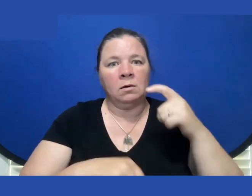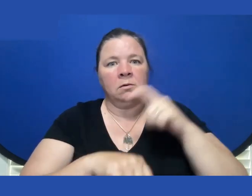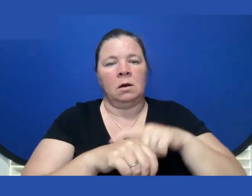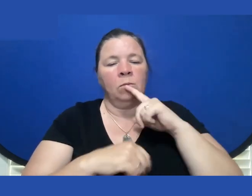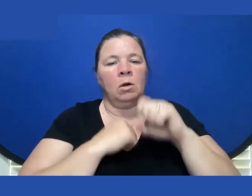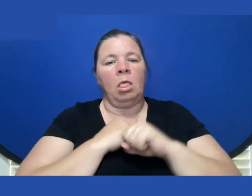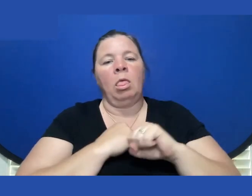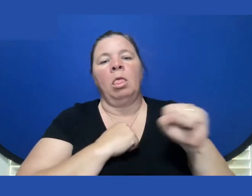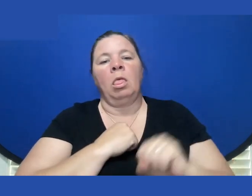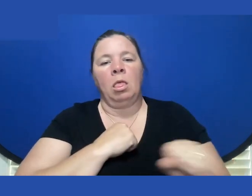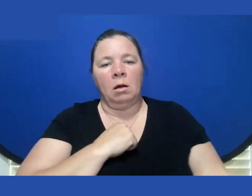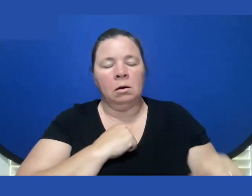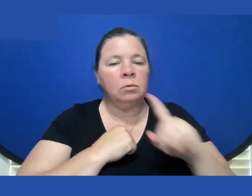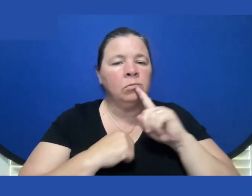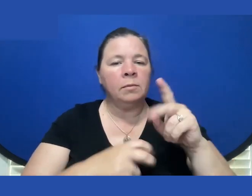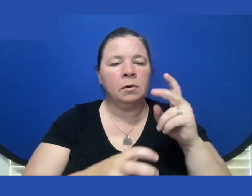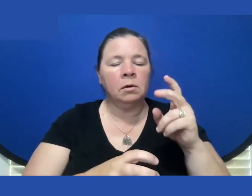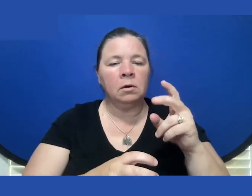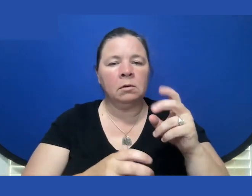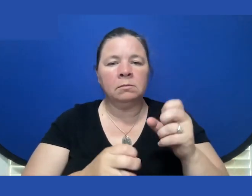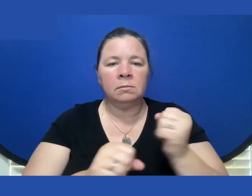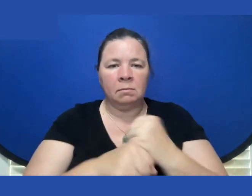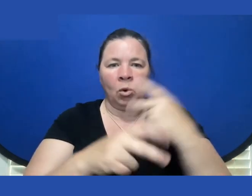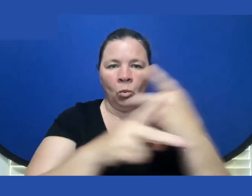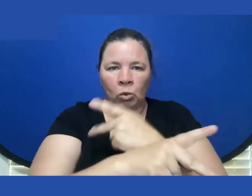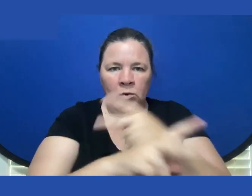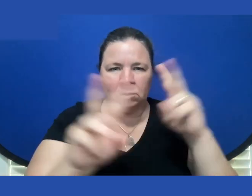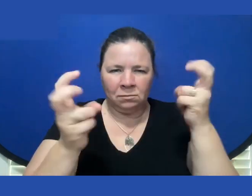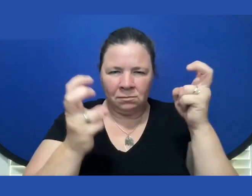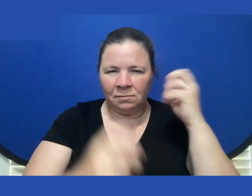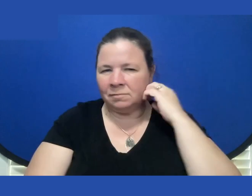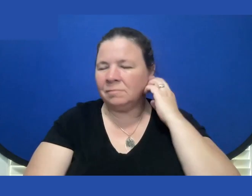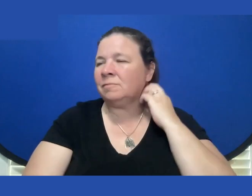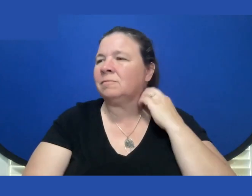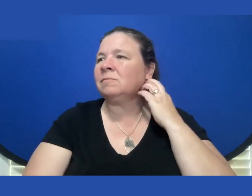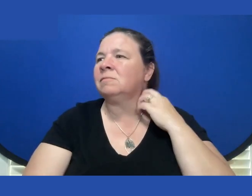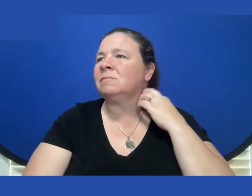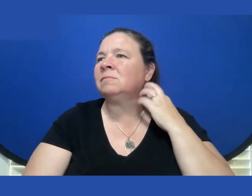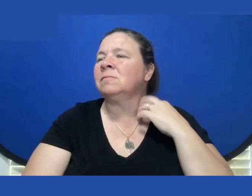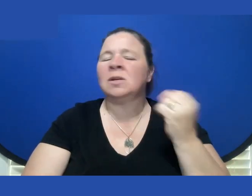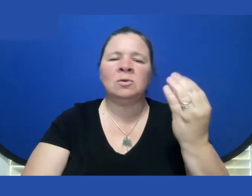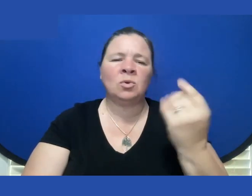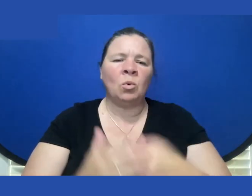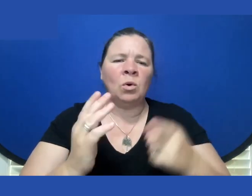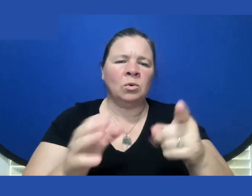would exacerbate certain types of disabilities. Let's just put it that way. So, what you're doing with Wisedocs